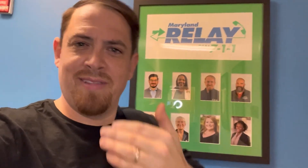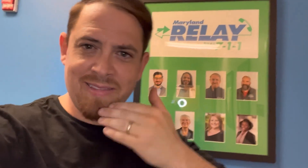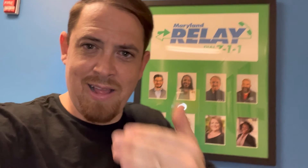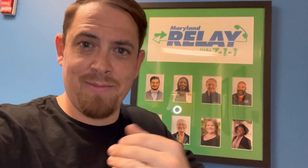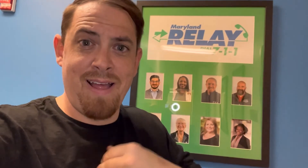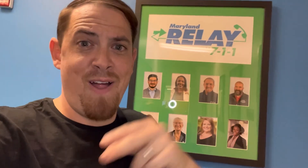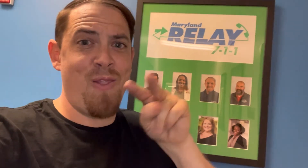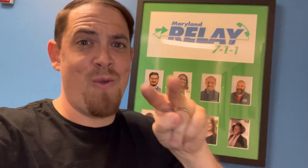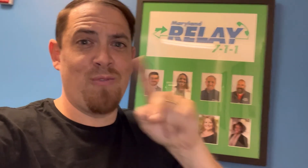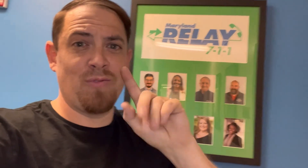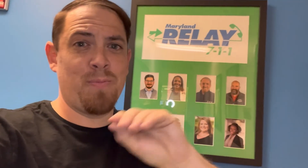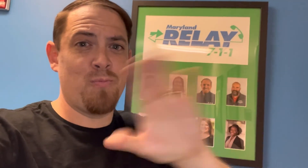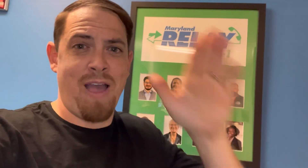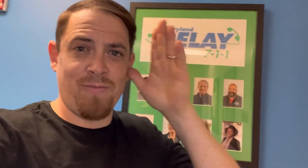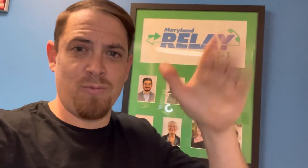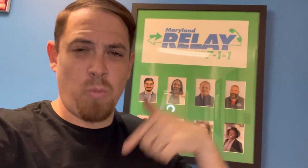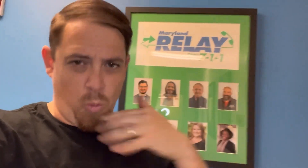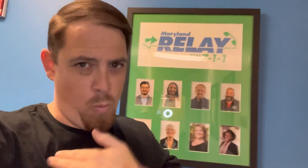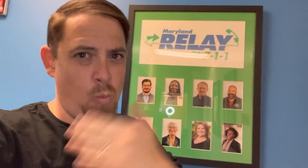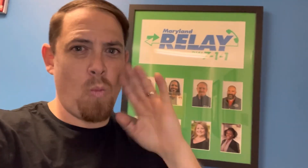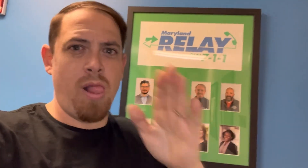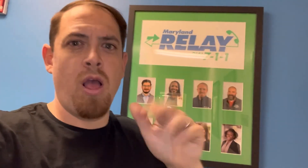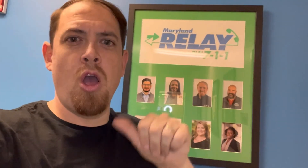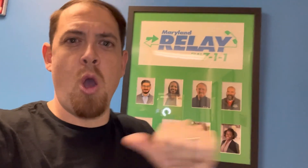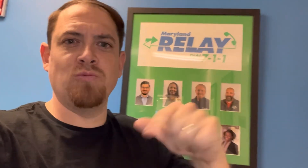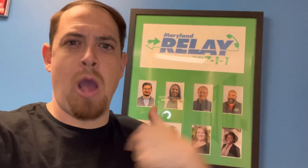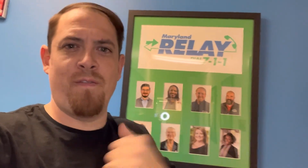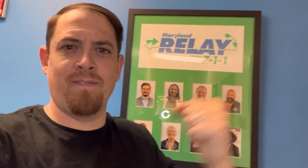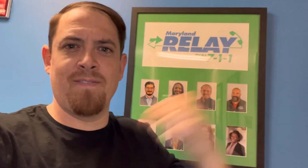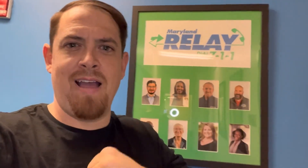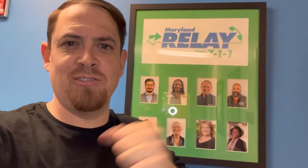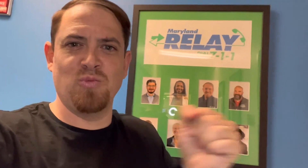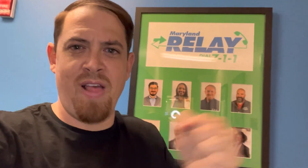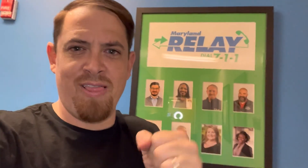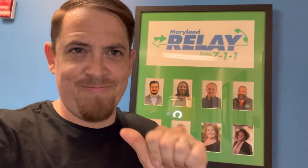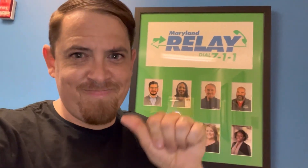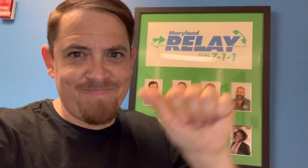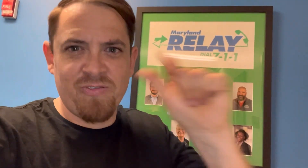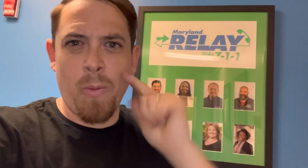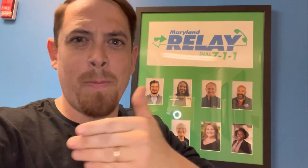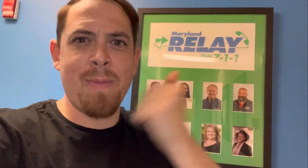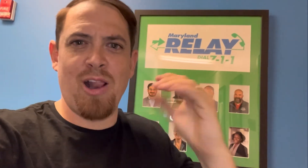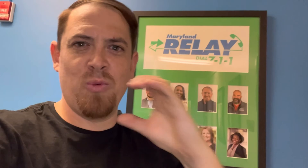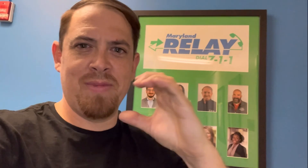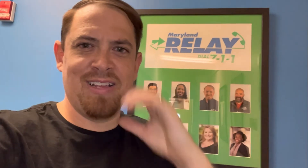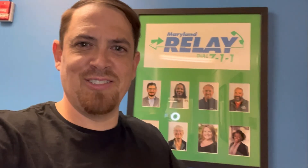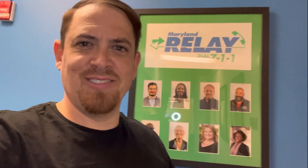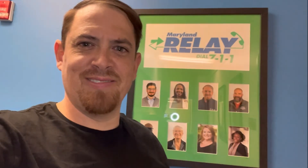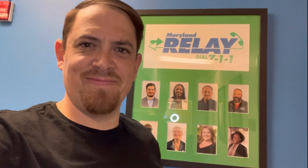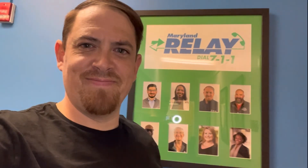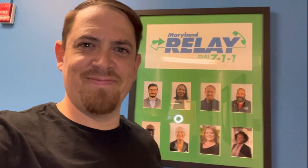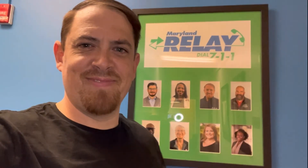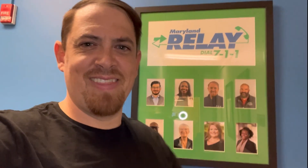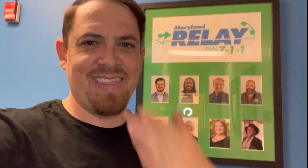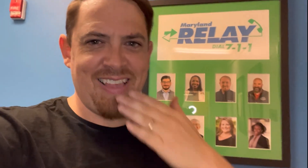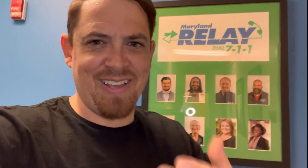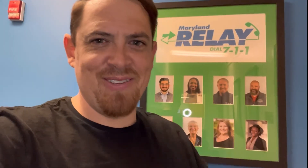very bright future and continuing our fight for better communication access for all! Thank you!